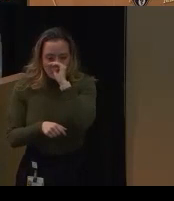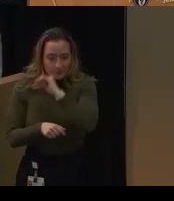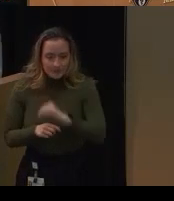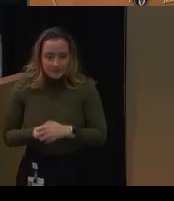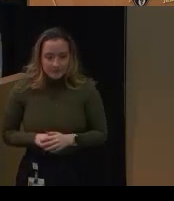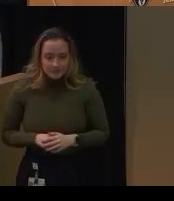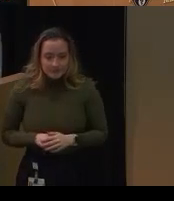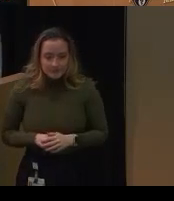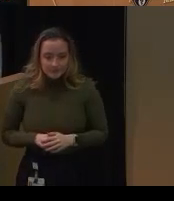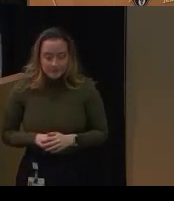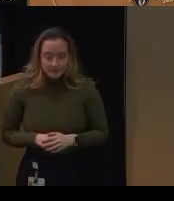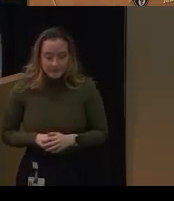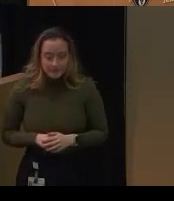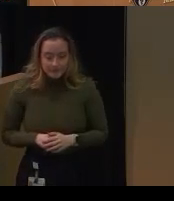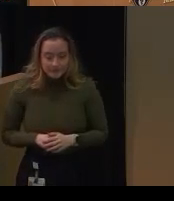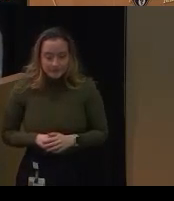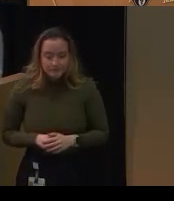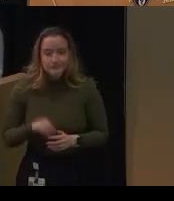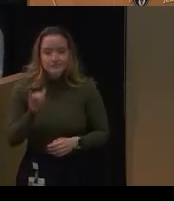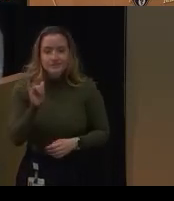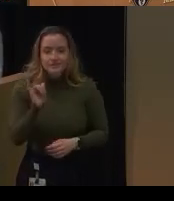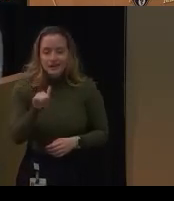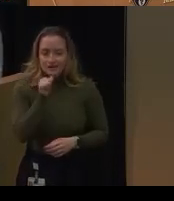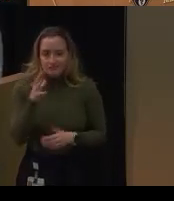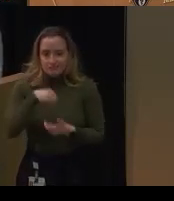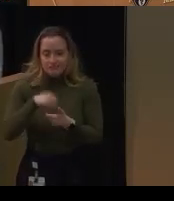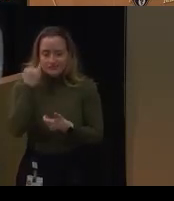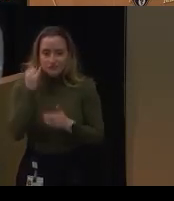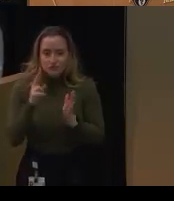when we controlled for demographic variables or reading ability so the answer here seemed to be no